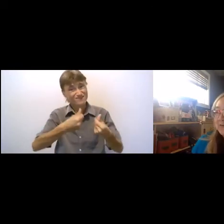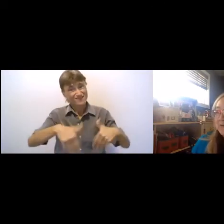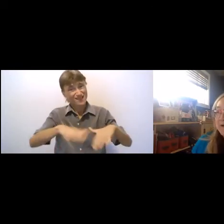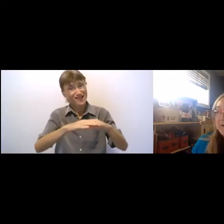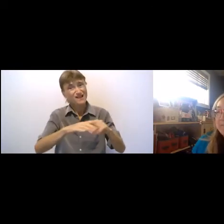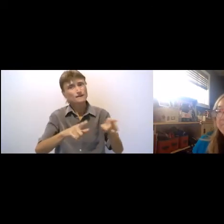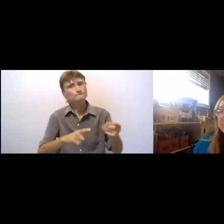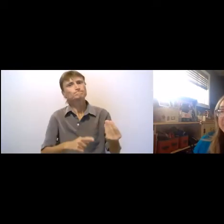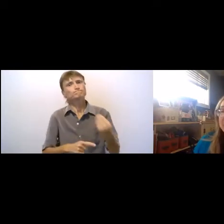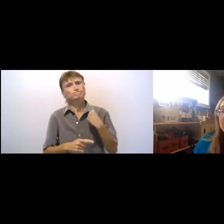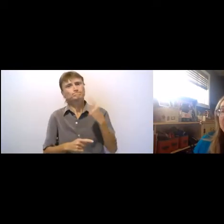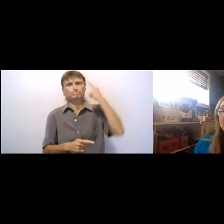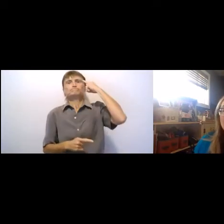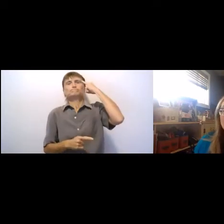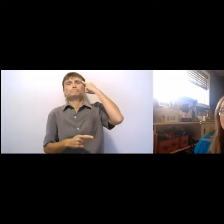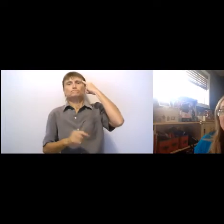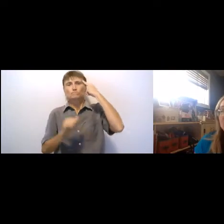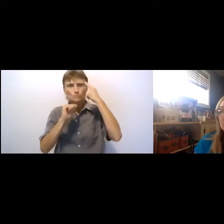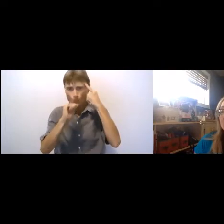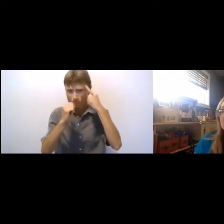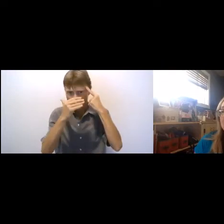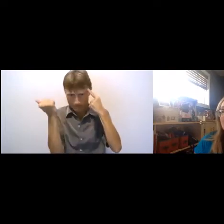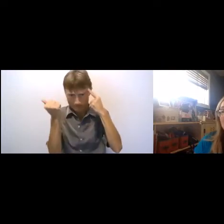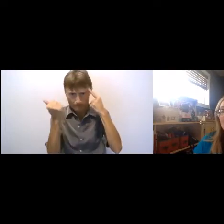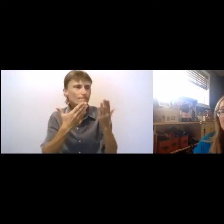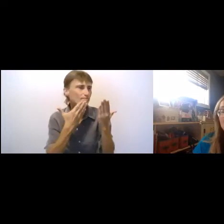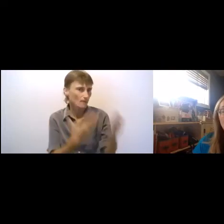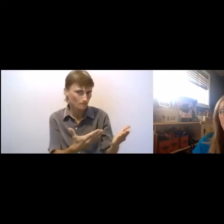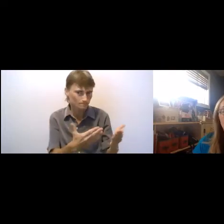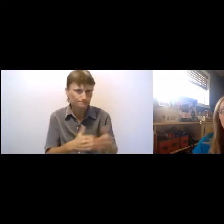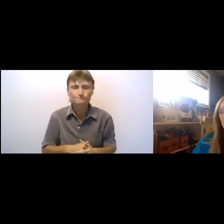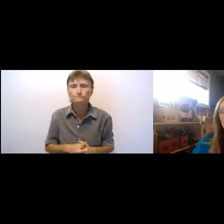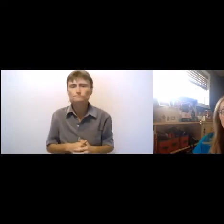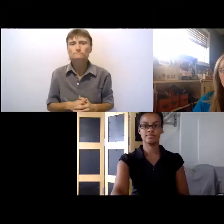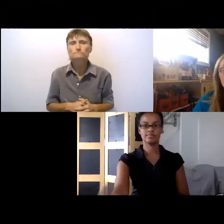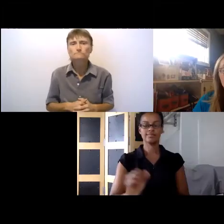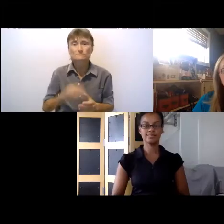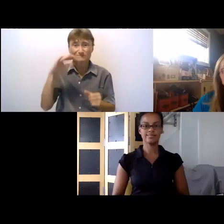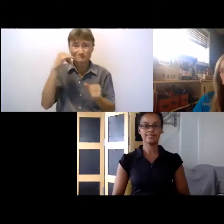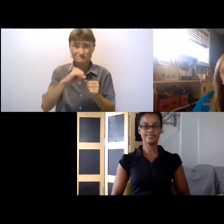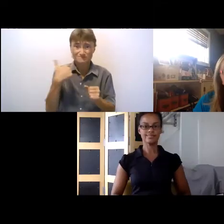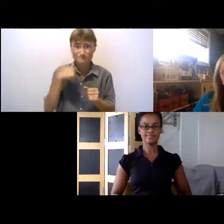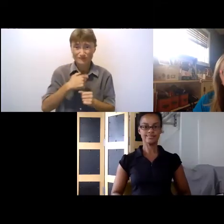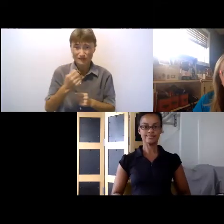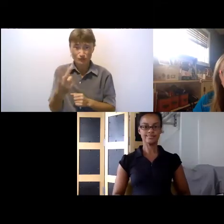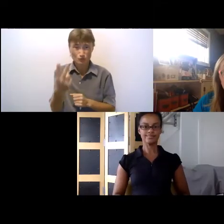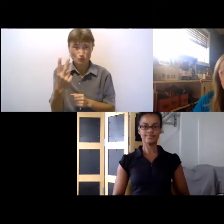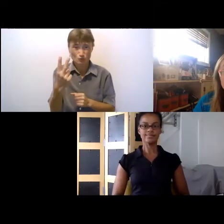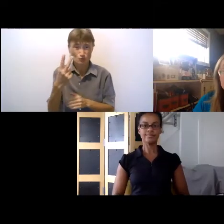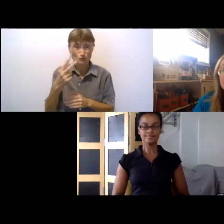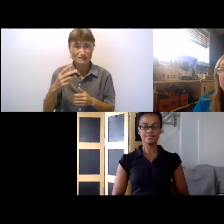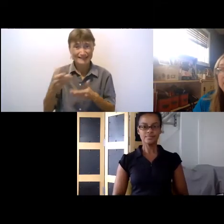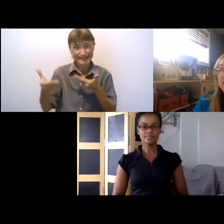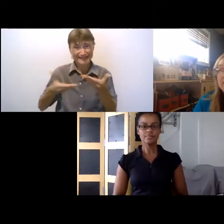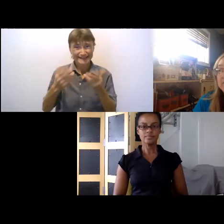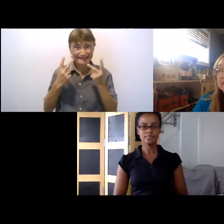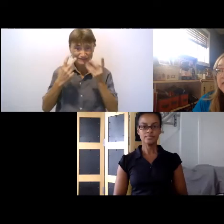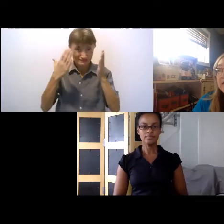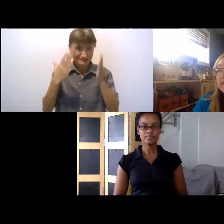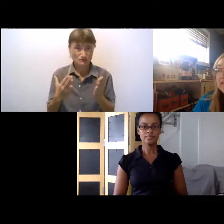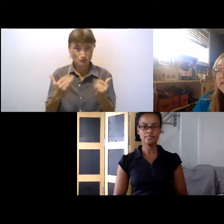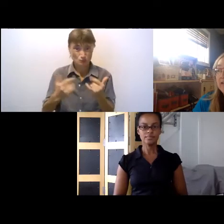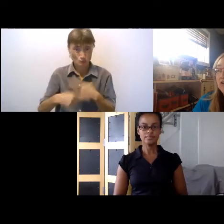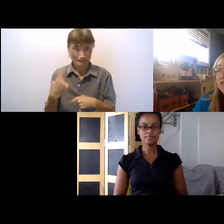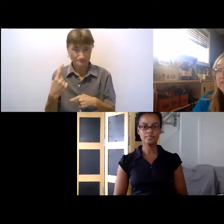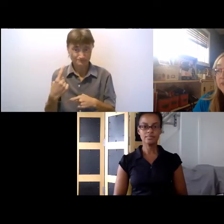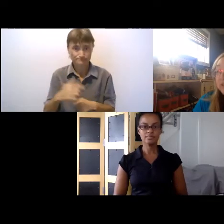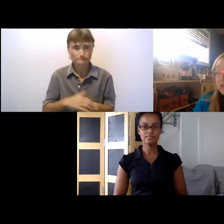So, as I said earlier, we have two really special guests with us today. They are advisory